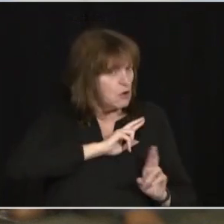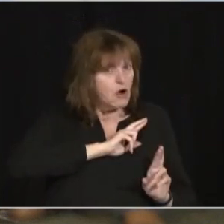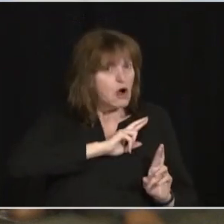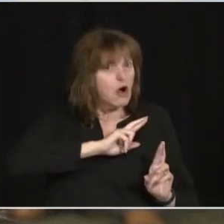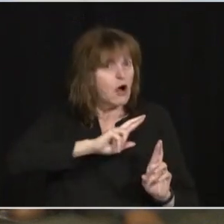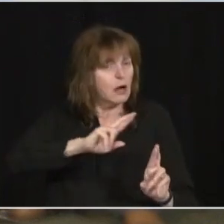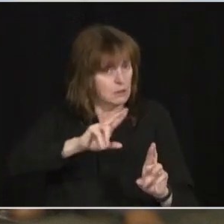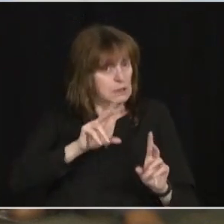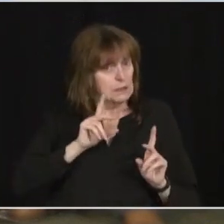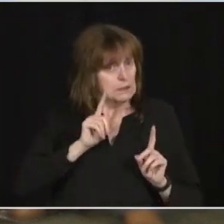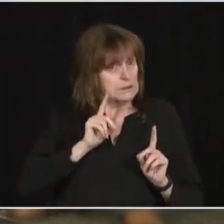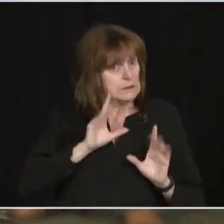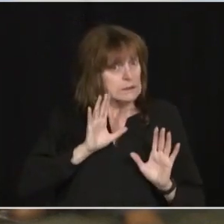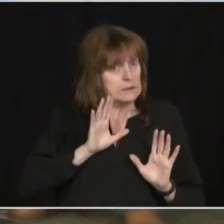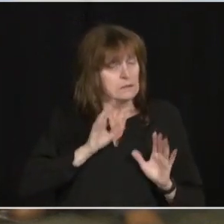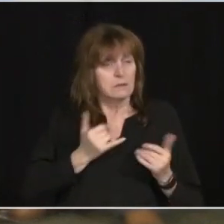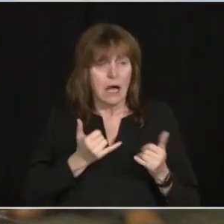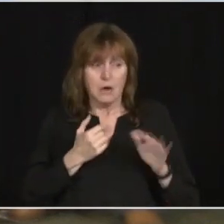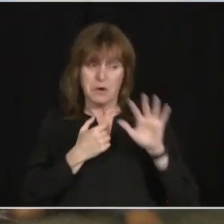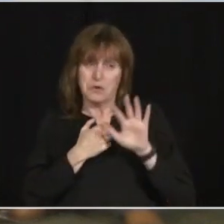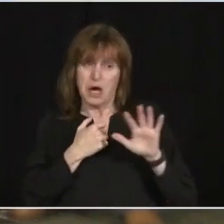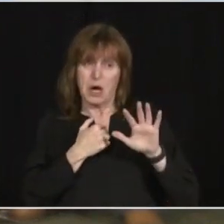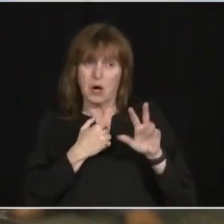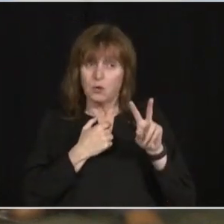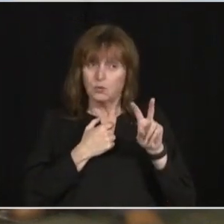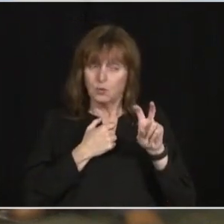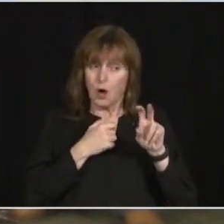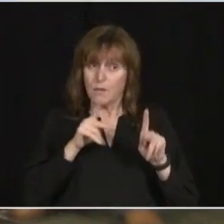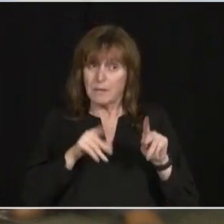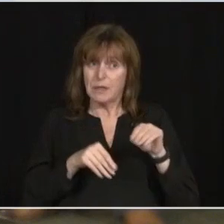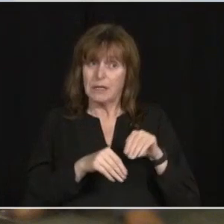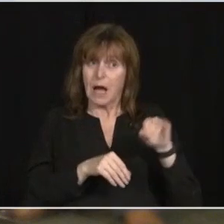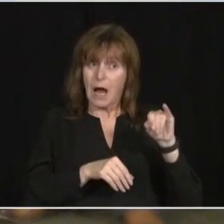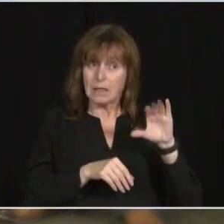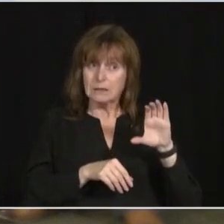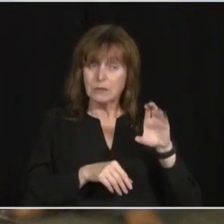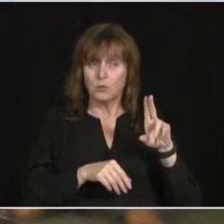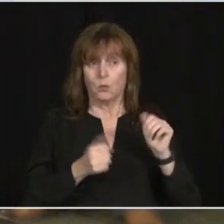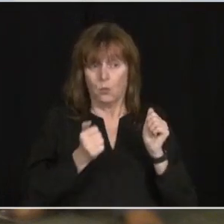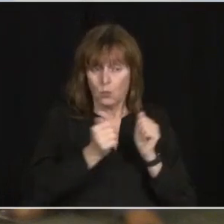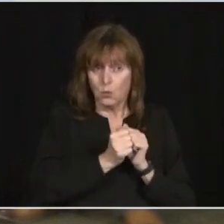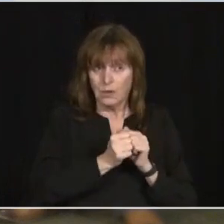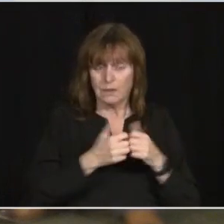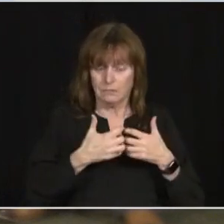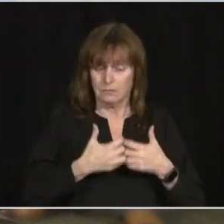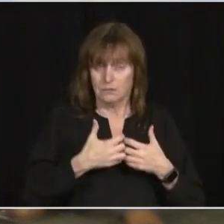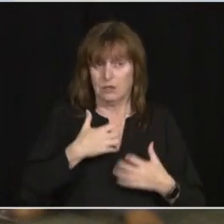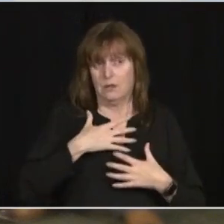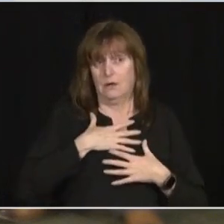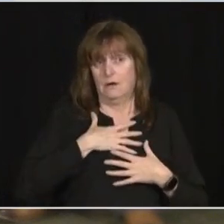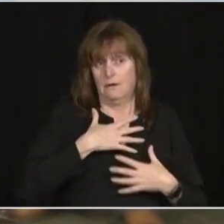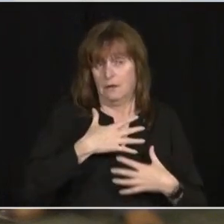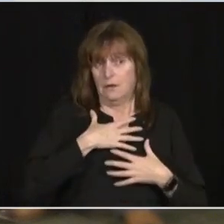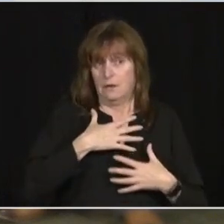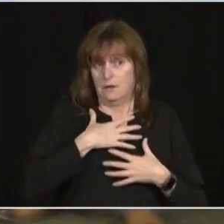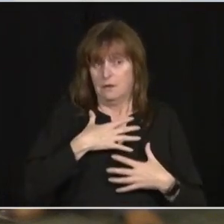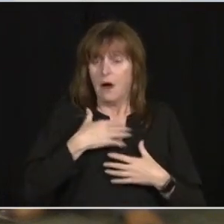But we are able to deal with many more. We hope that we don't need to.